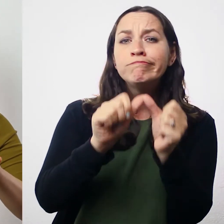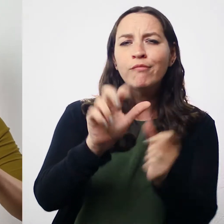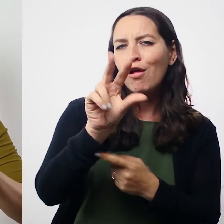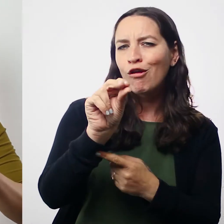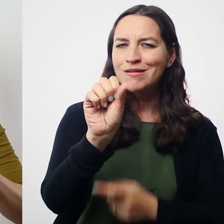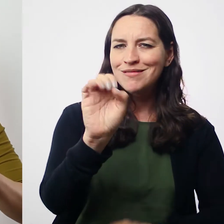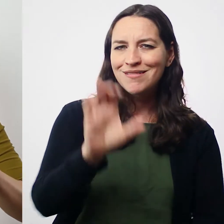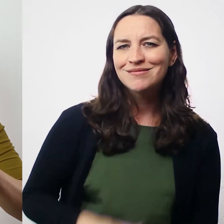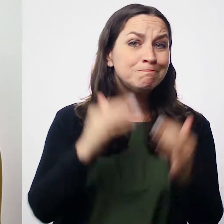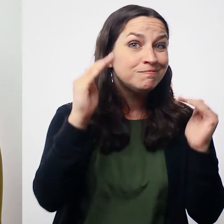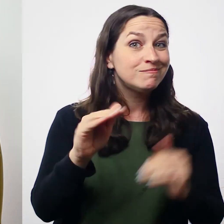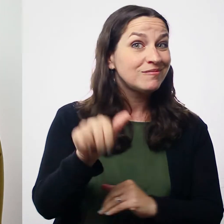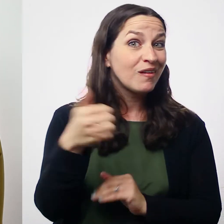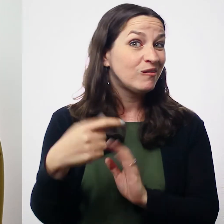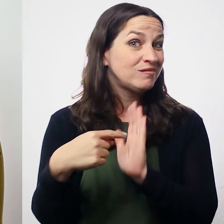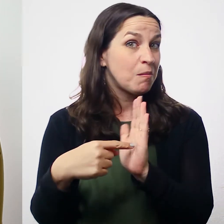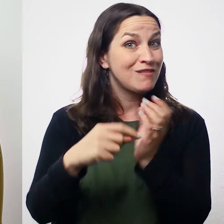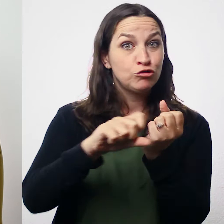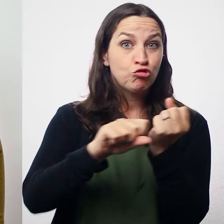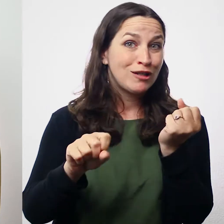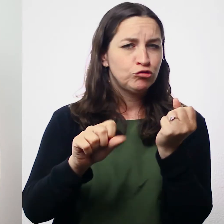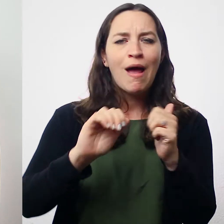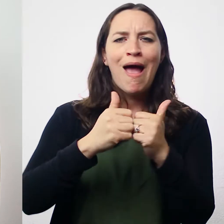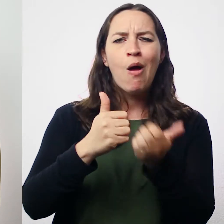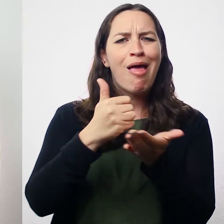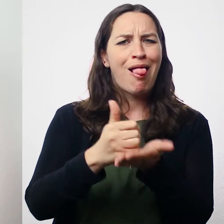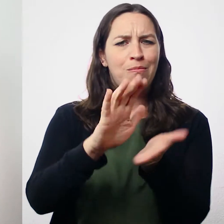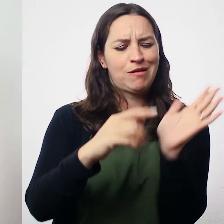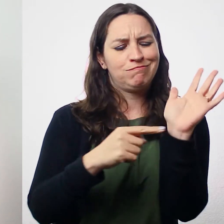thirty seconds. Another stretch that I really like to do to help the wrist pain that sometimes